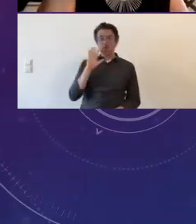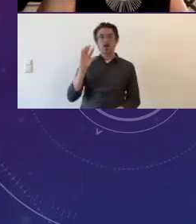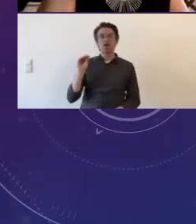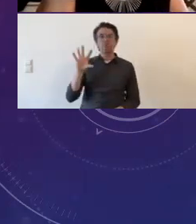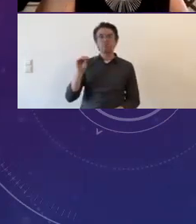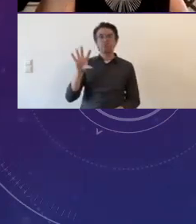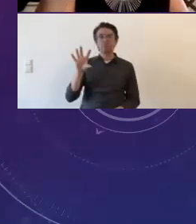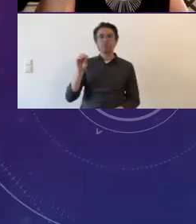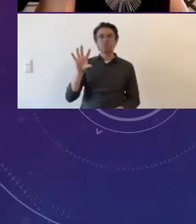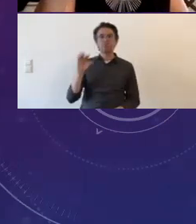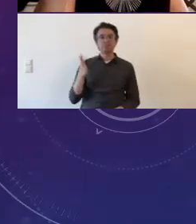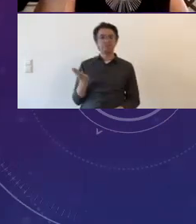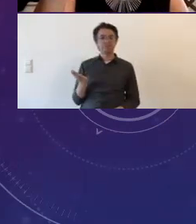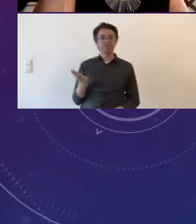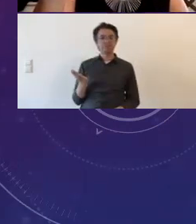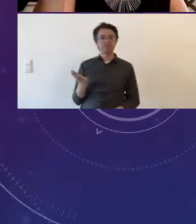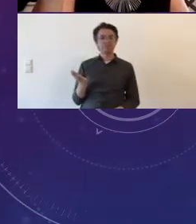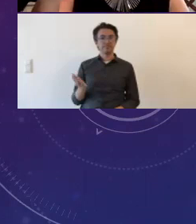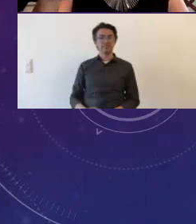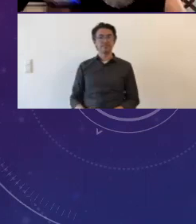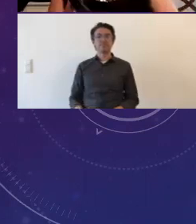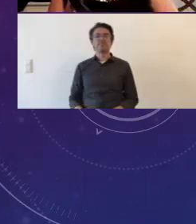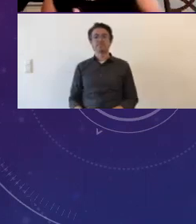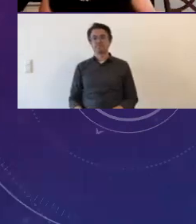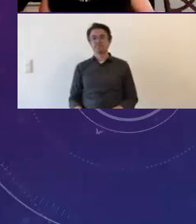to get the waitress attention